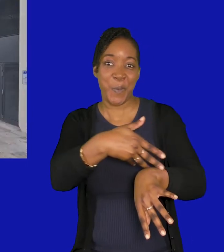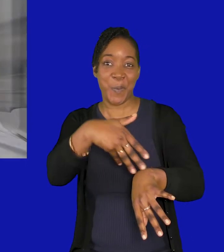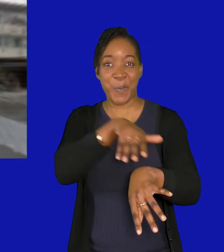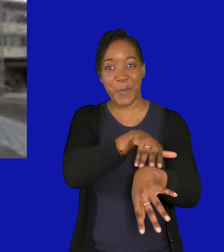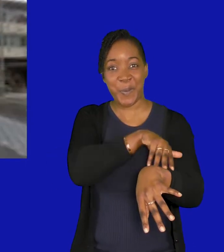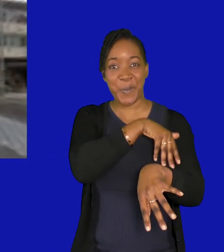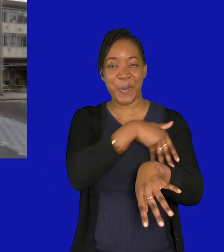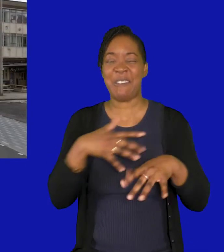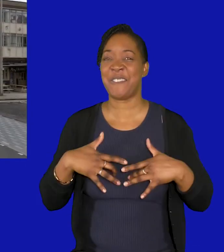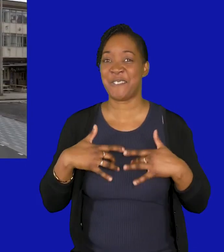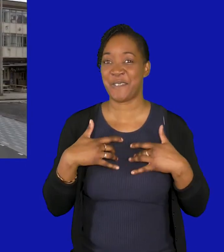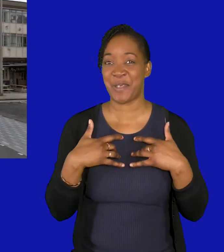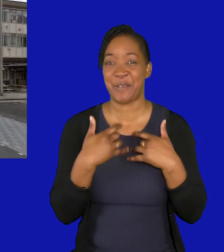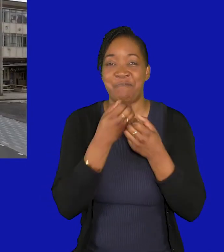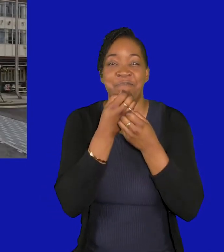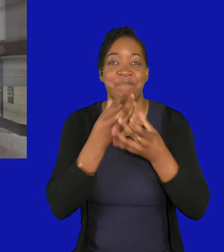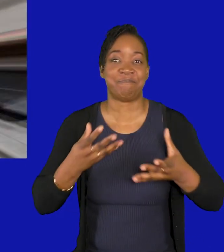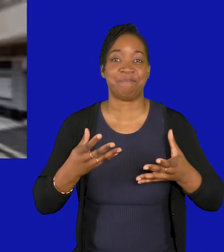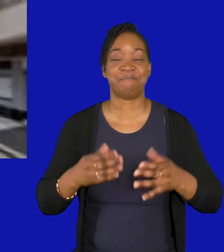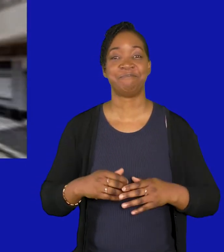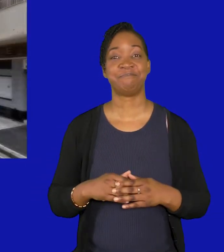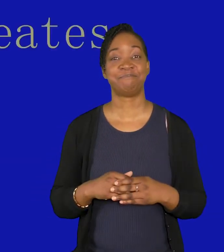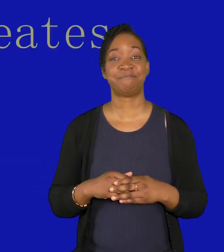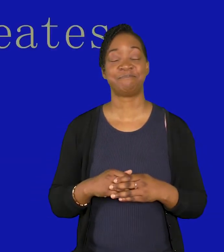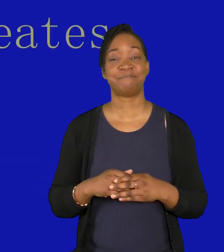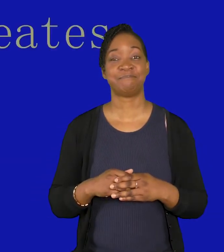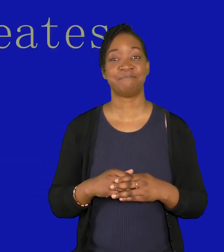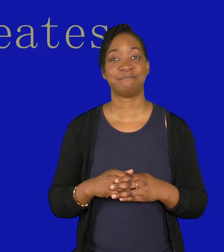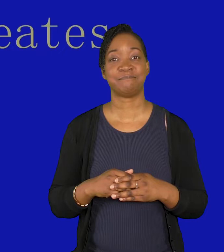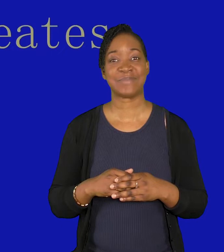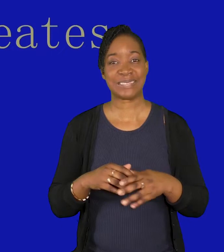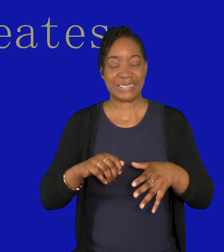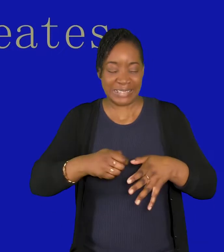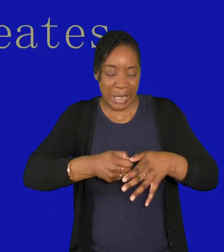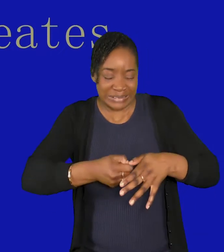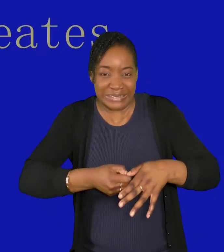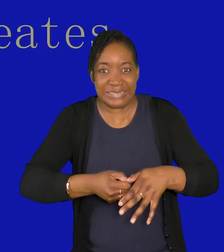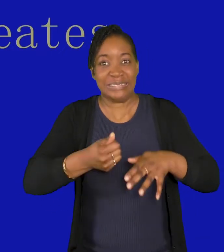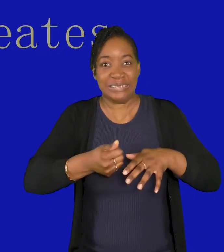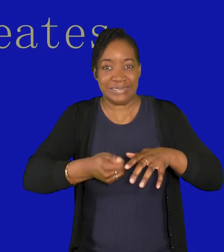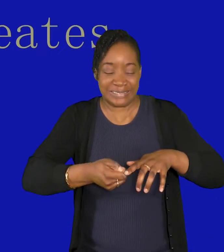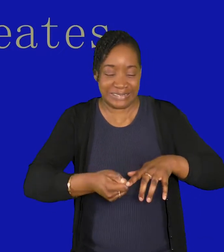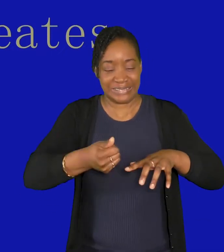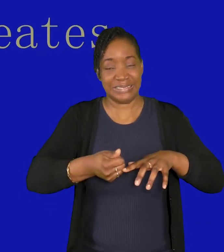painted fingernails up and down my forearm. And as I painfully pop off the acrylics